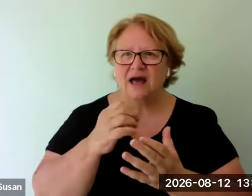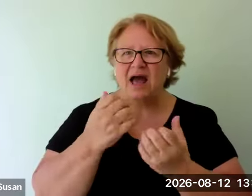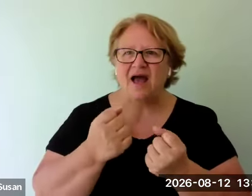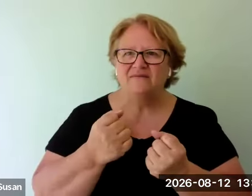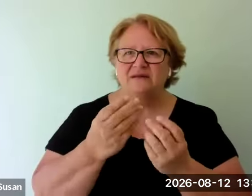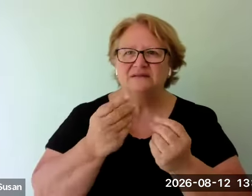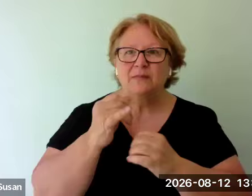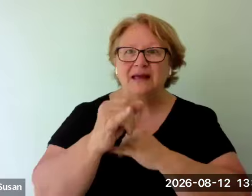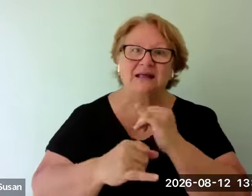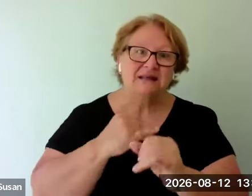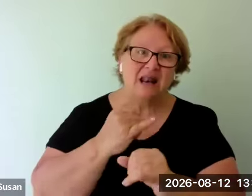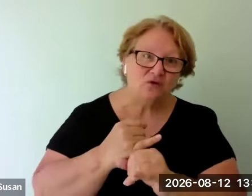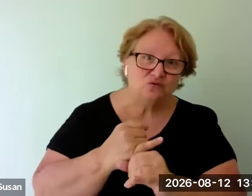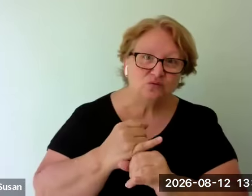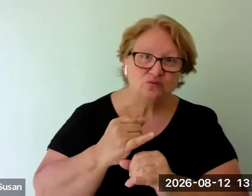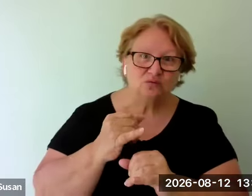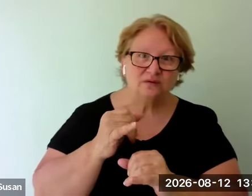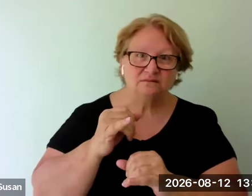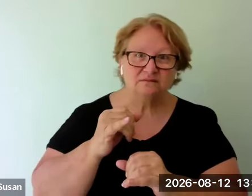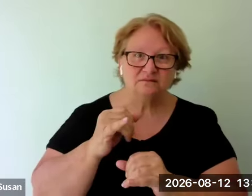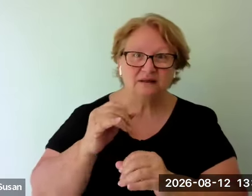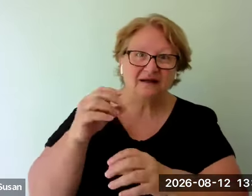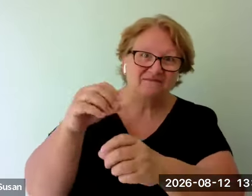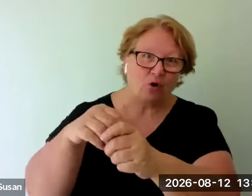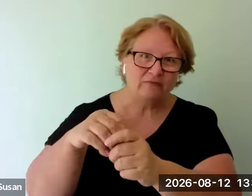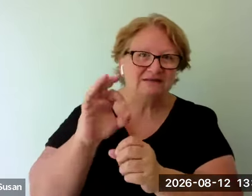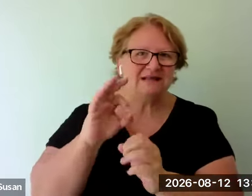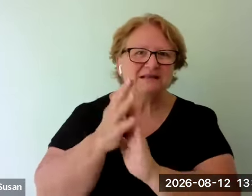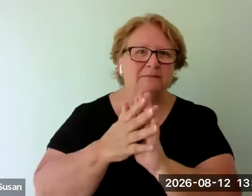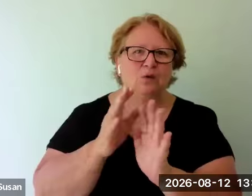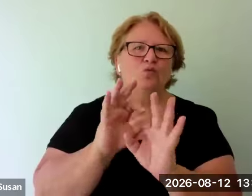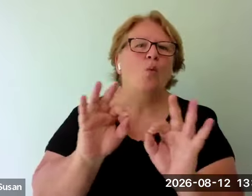whether that specific proposal would be eligible or not, but